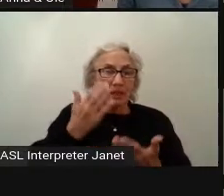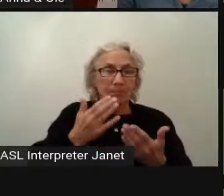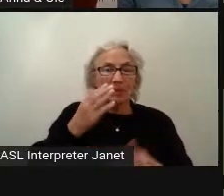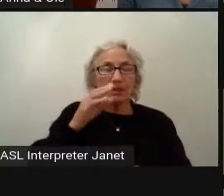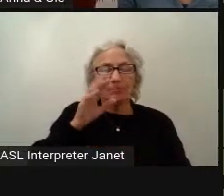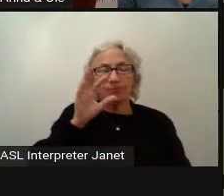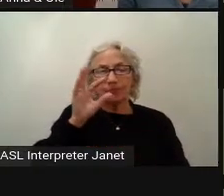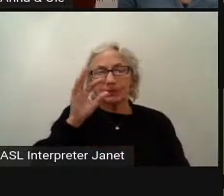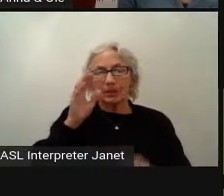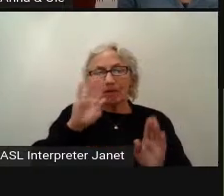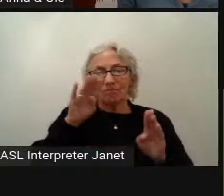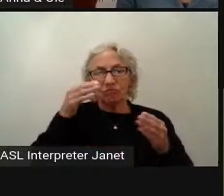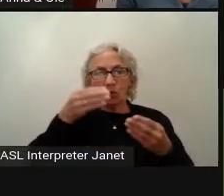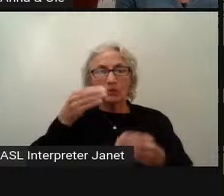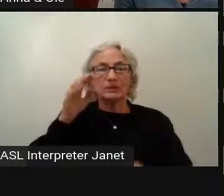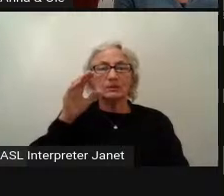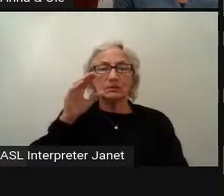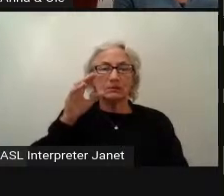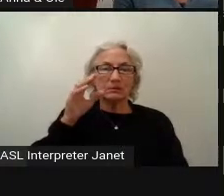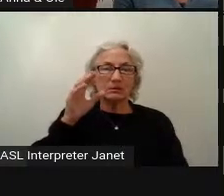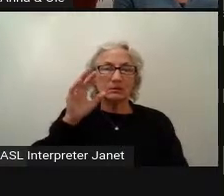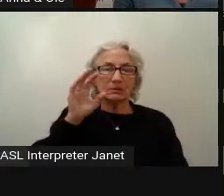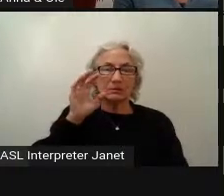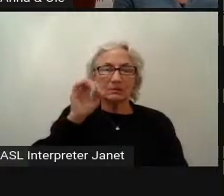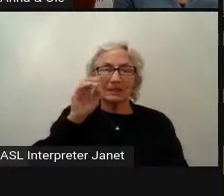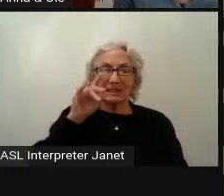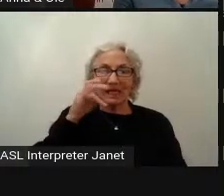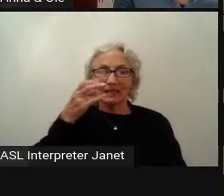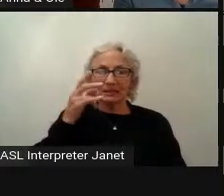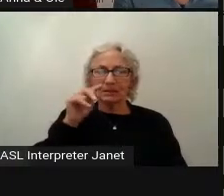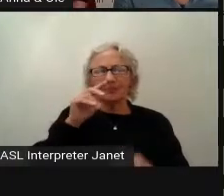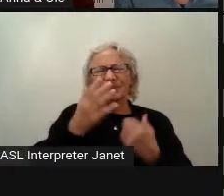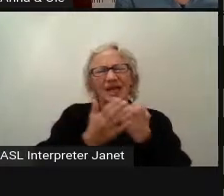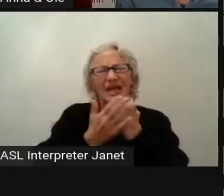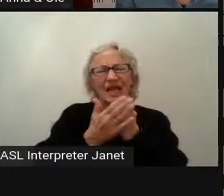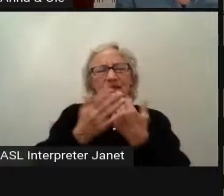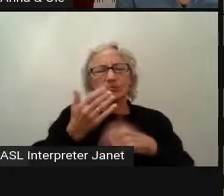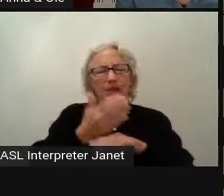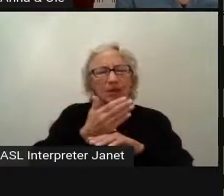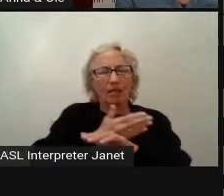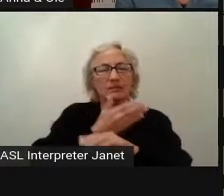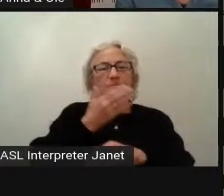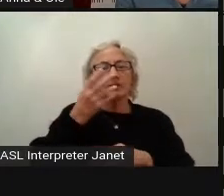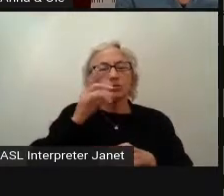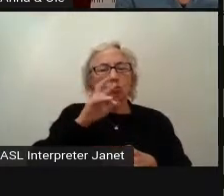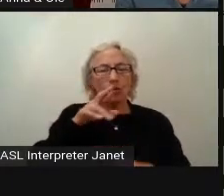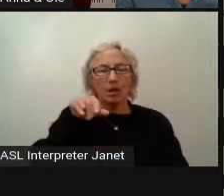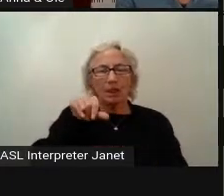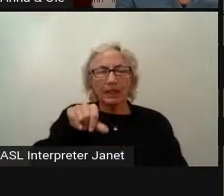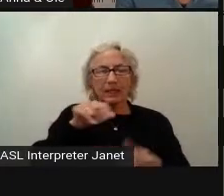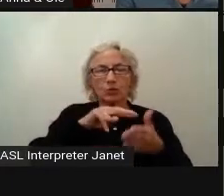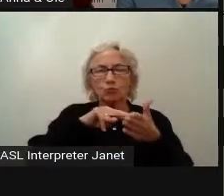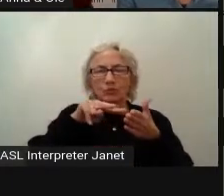Sometimes they use color enhancements. Focus enhancements. That is a big bright yellow arrow or